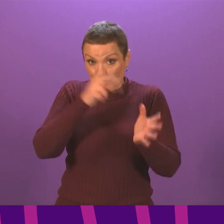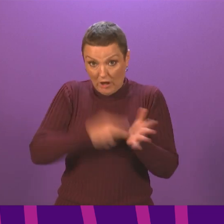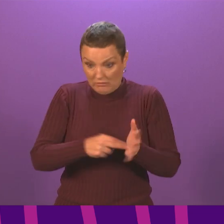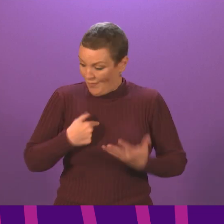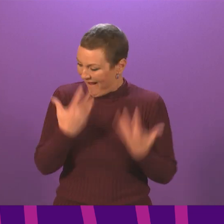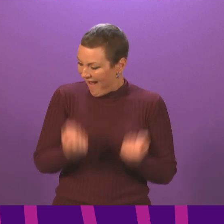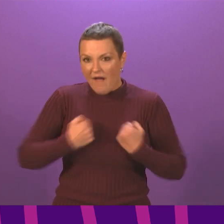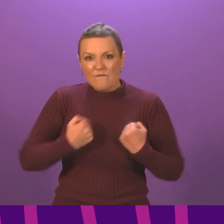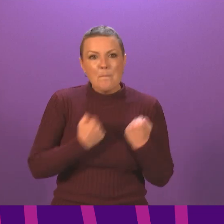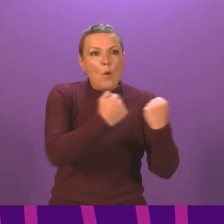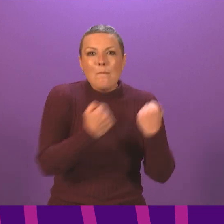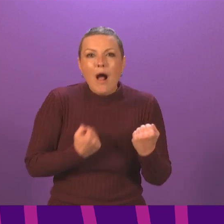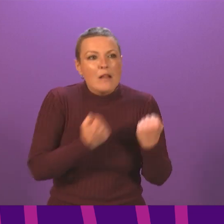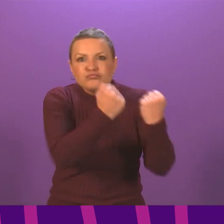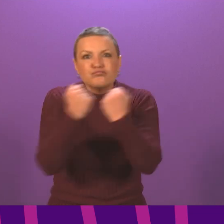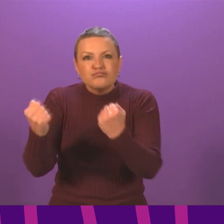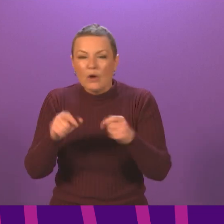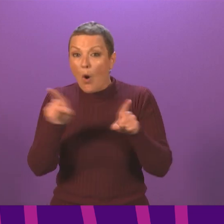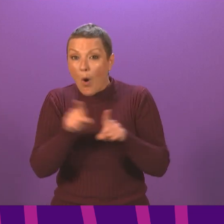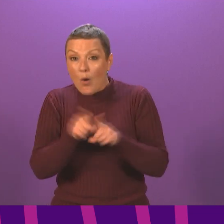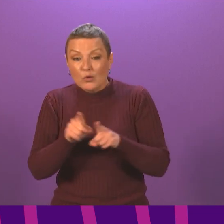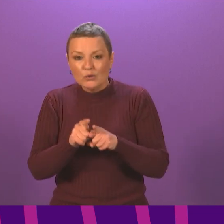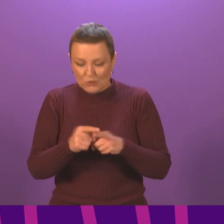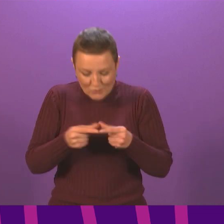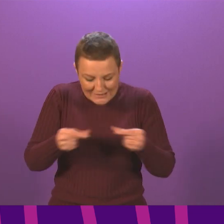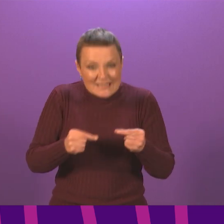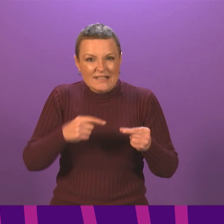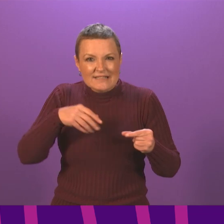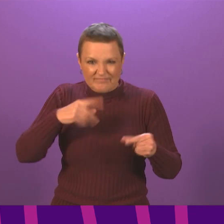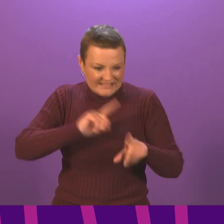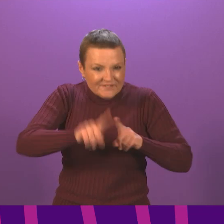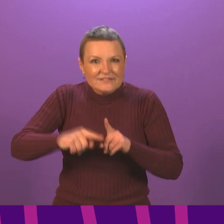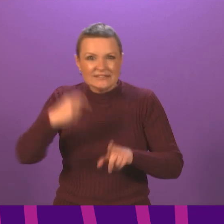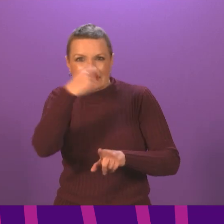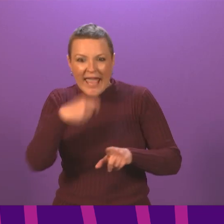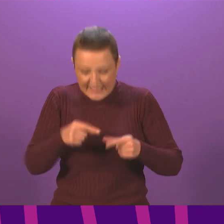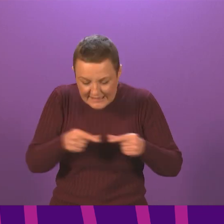In deploying mobile units and home test kits, and in trialling the asymptomatic test site,